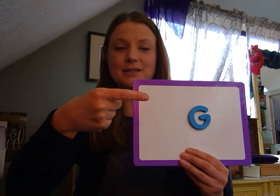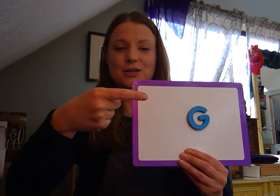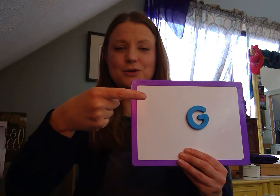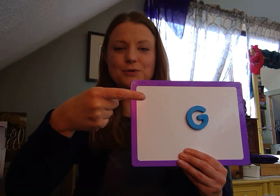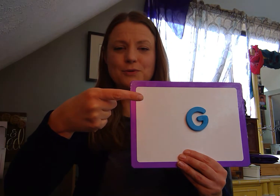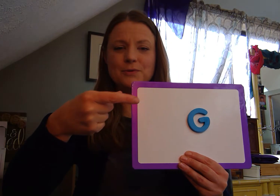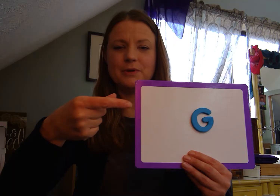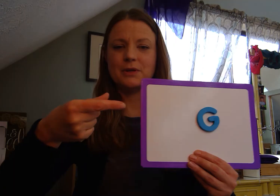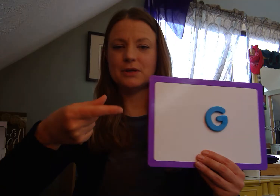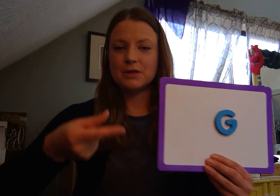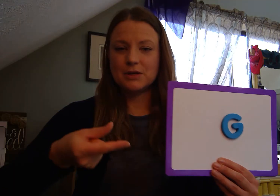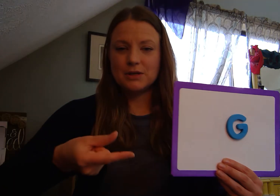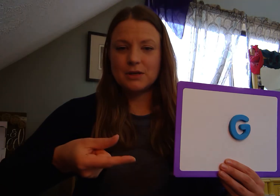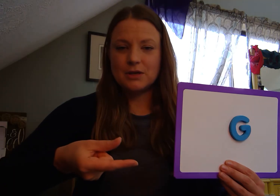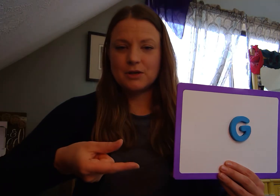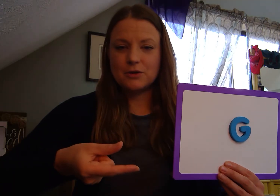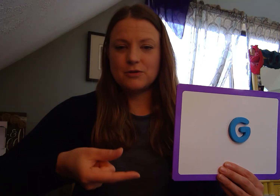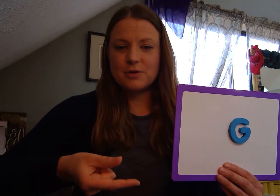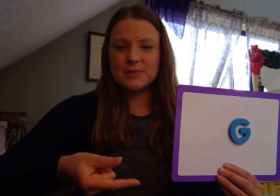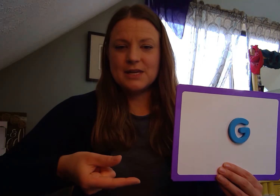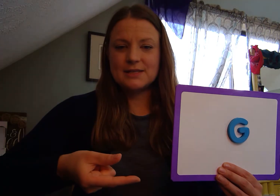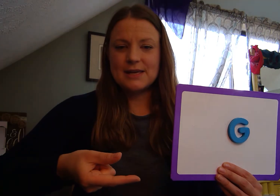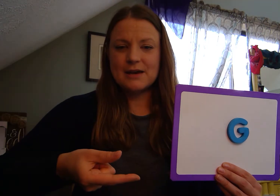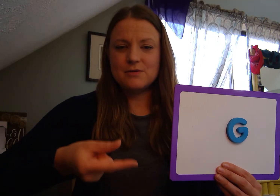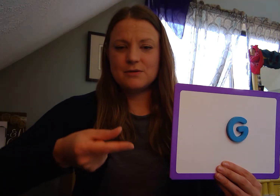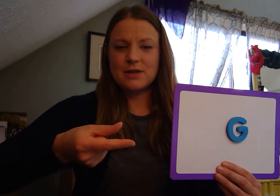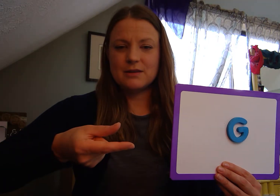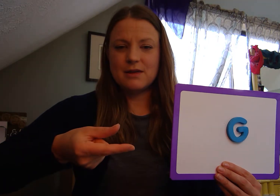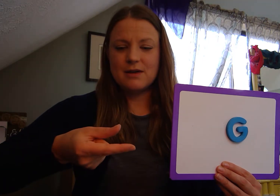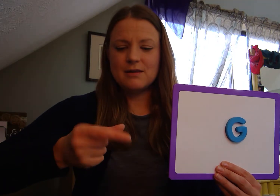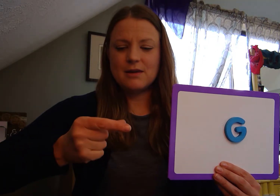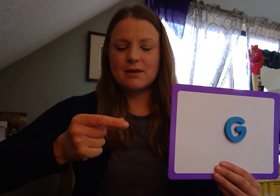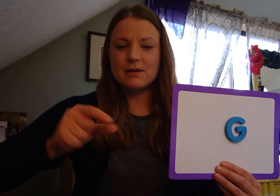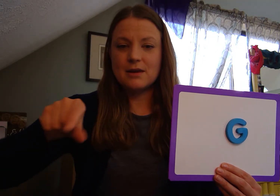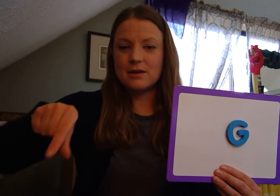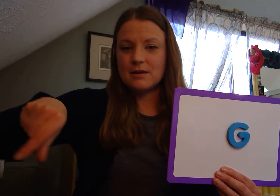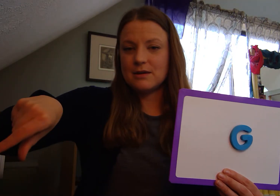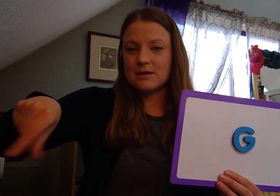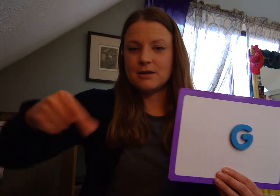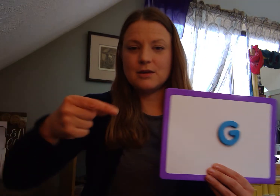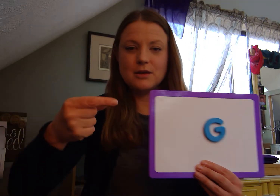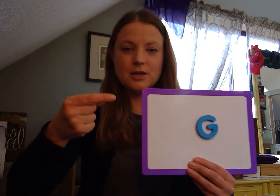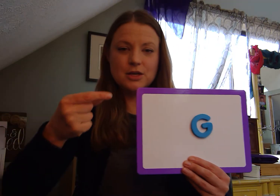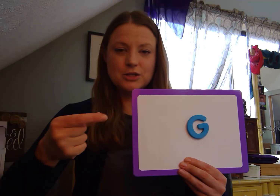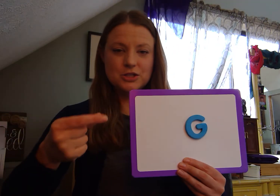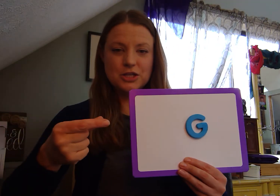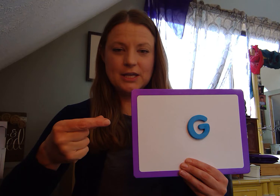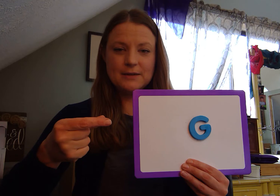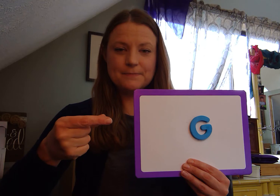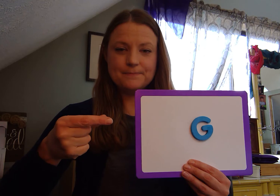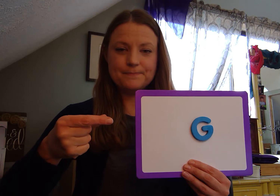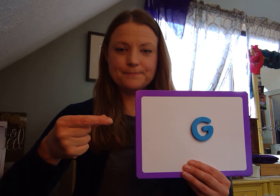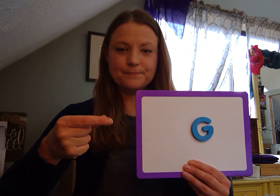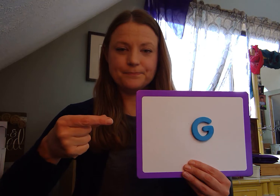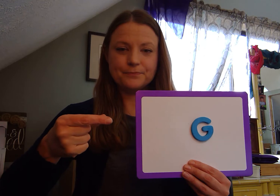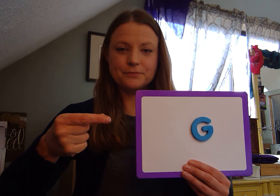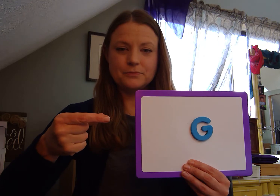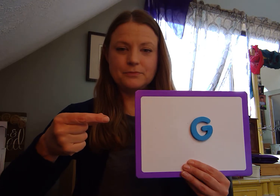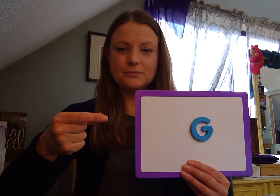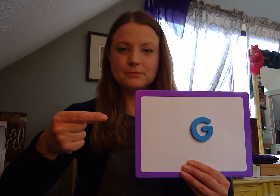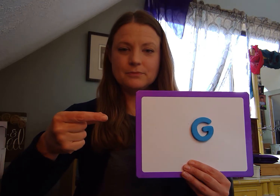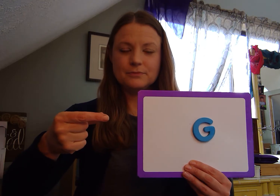you your thumb stays out like that and "G"